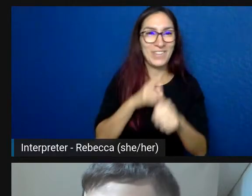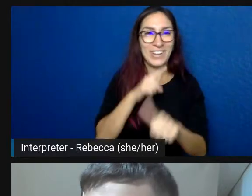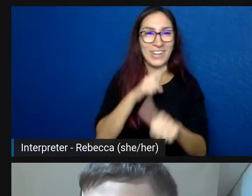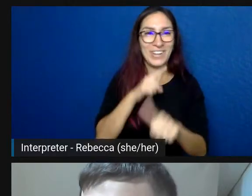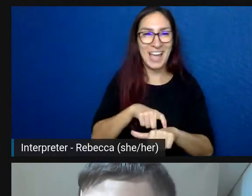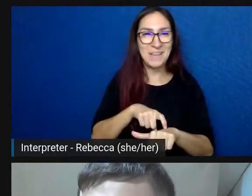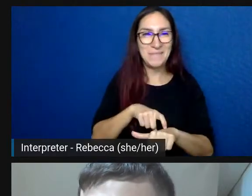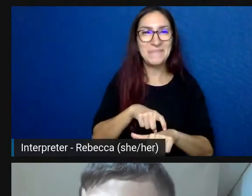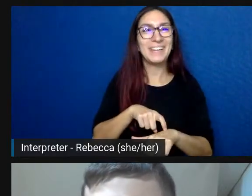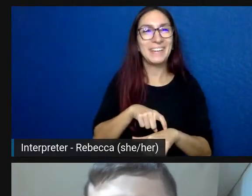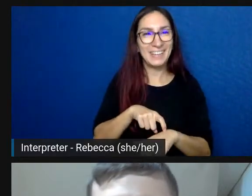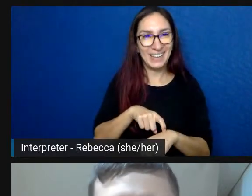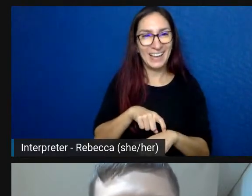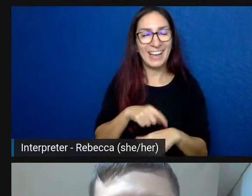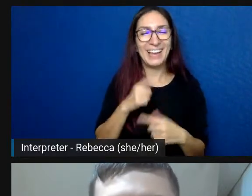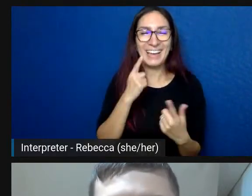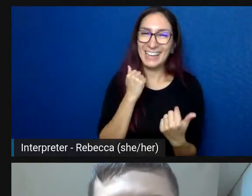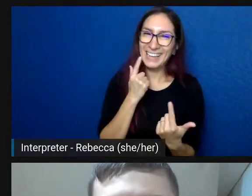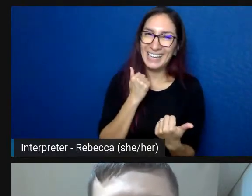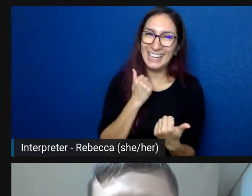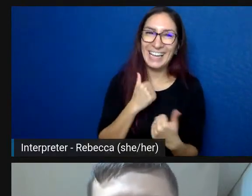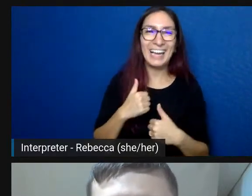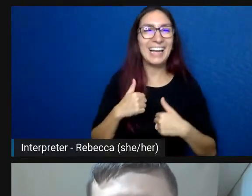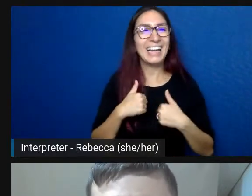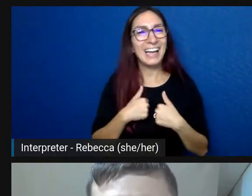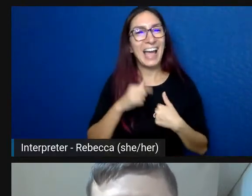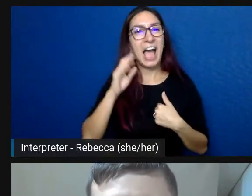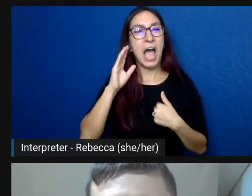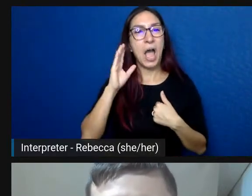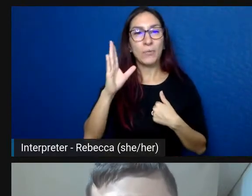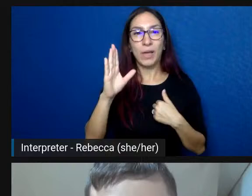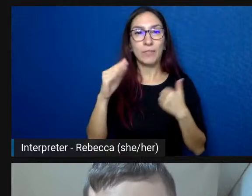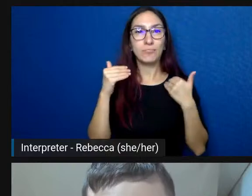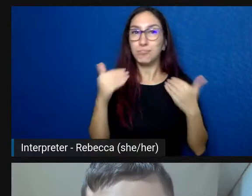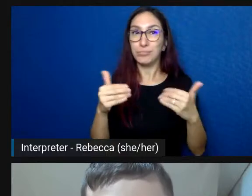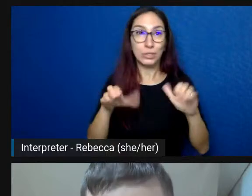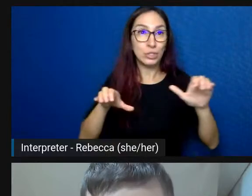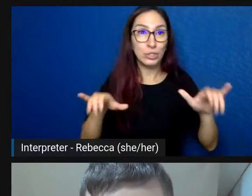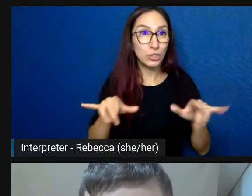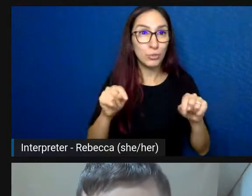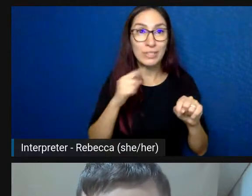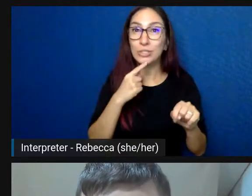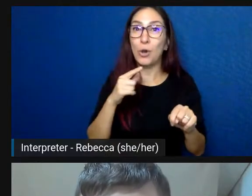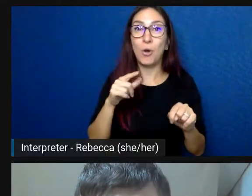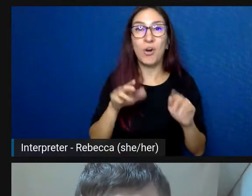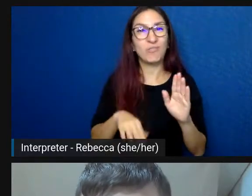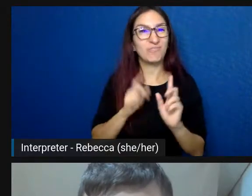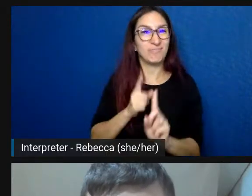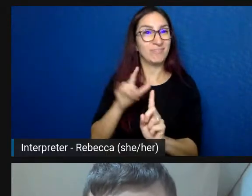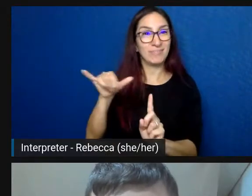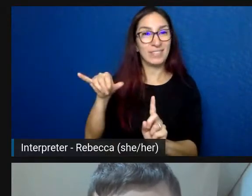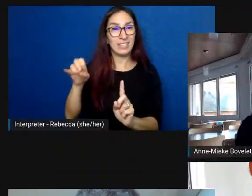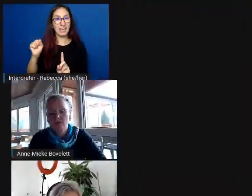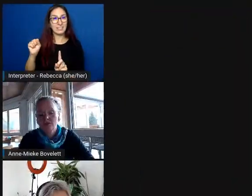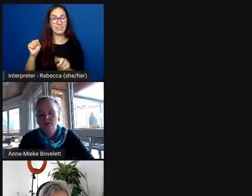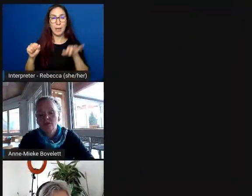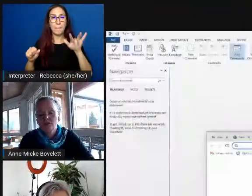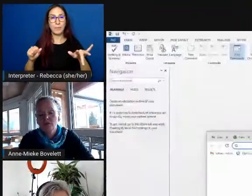we basically told me that everything should be showed for the first time, . I will just do it.